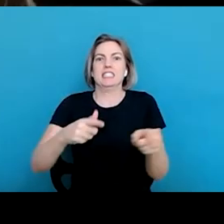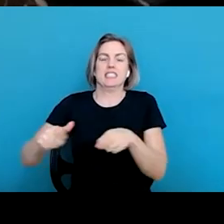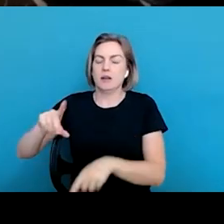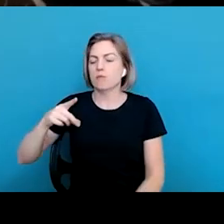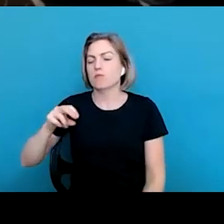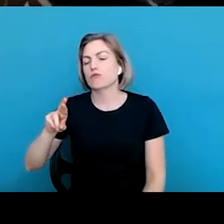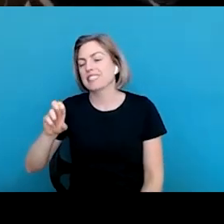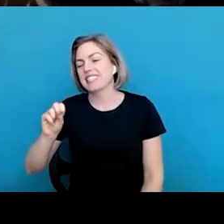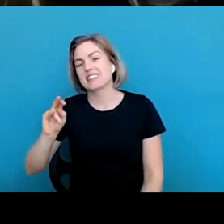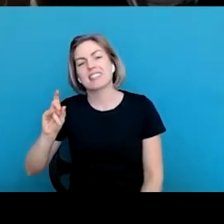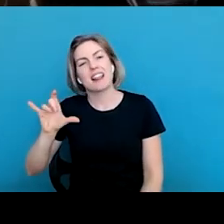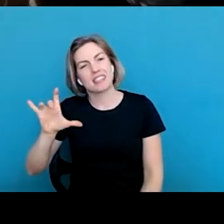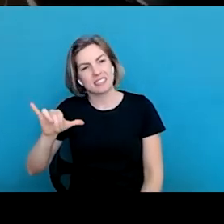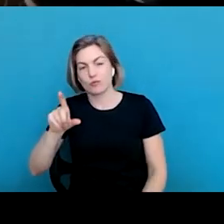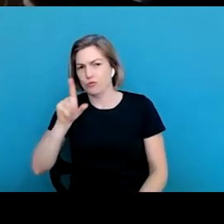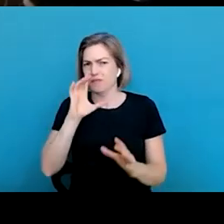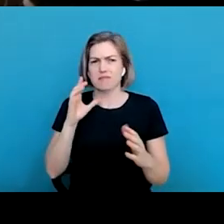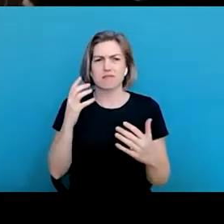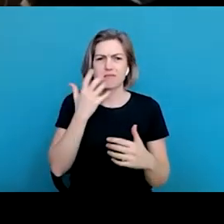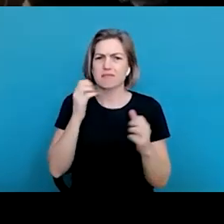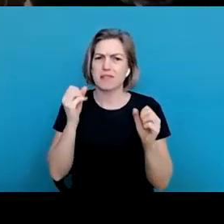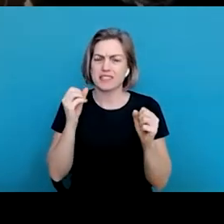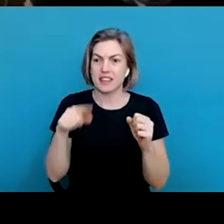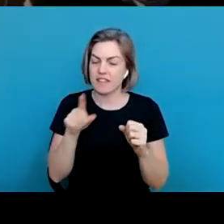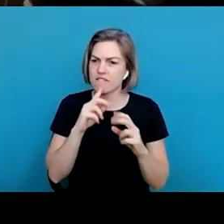And they were very engaged and they were very happy as well.